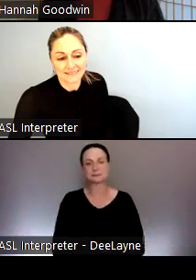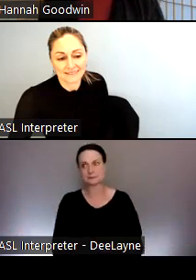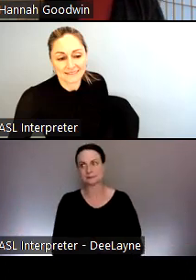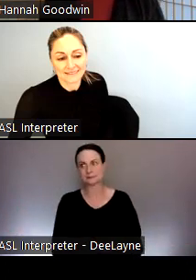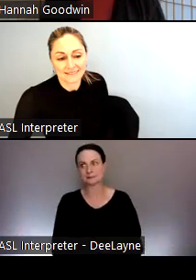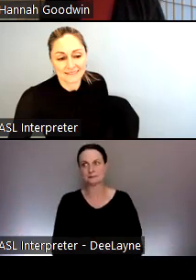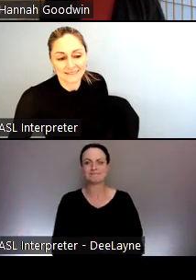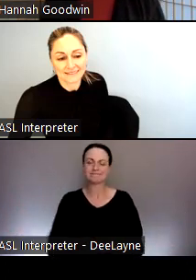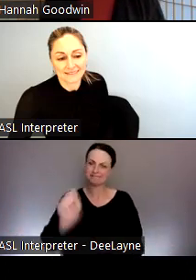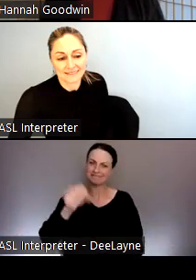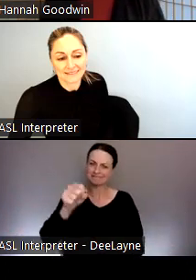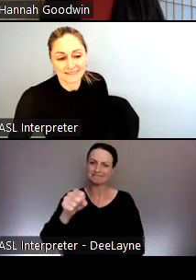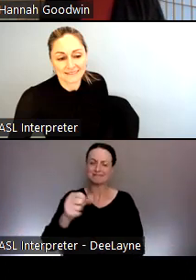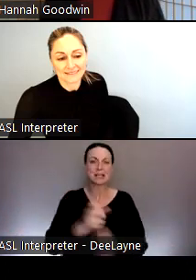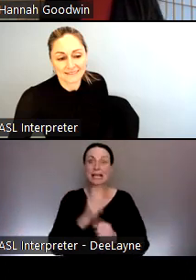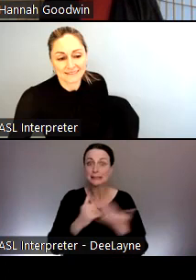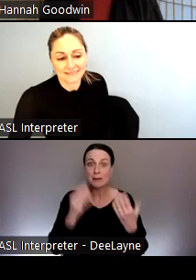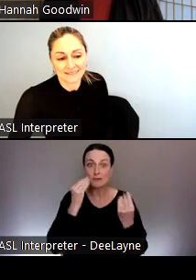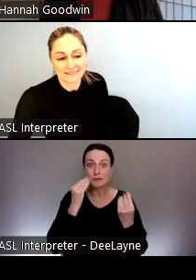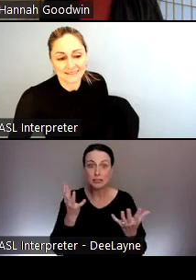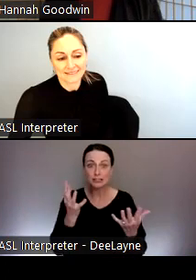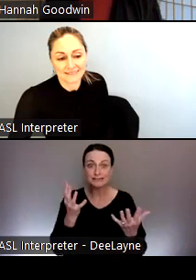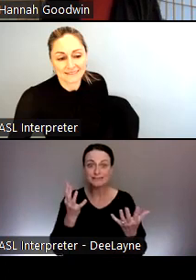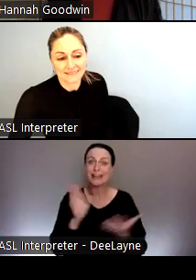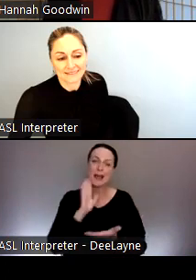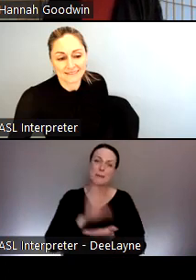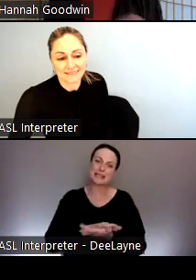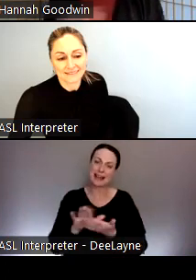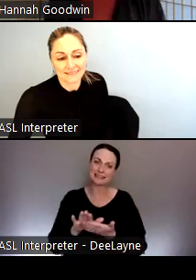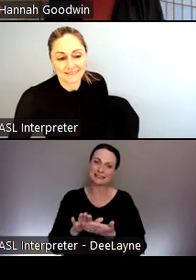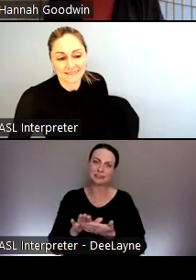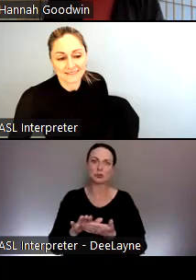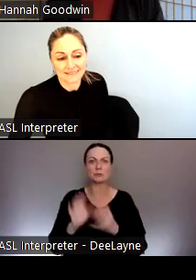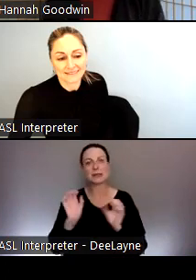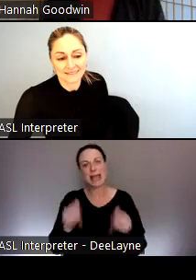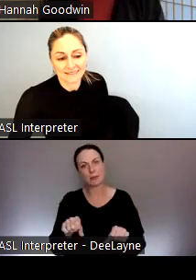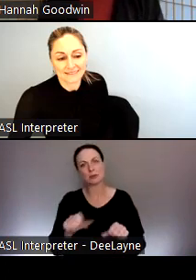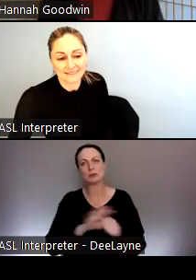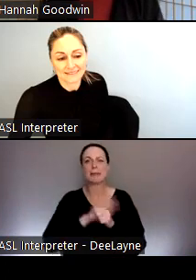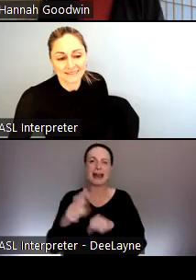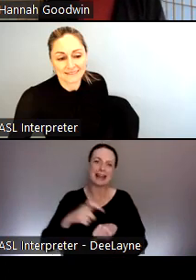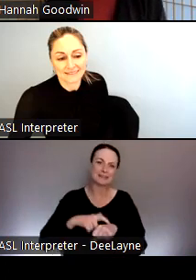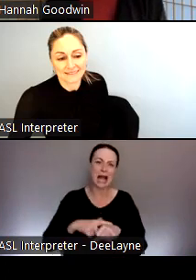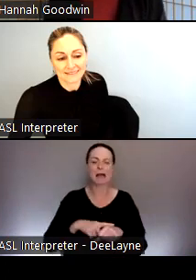So yes, you get some information. And while it'd be nice to be able to give everyone